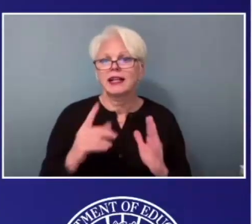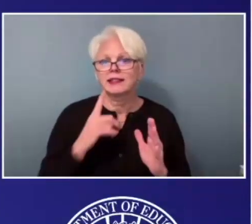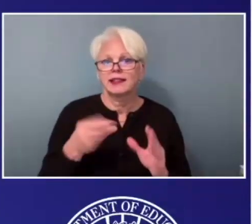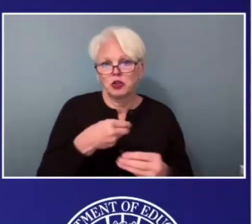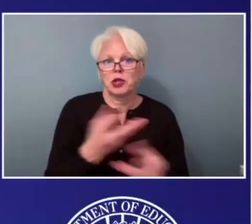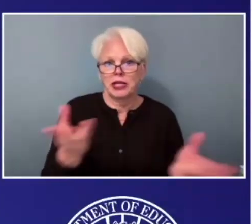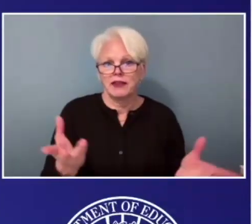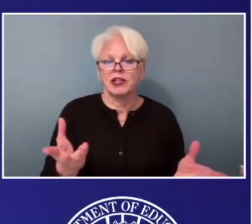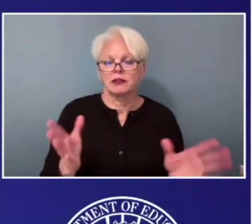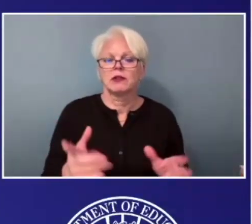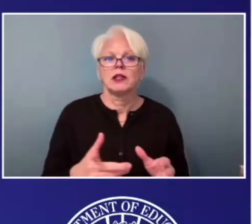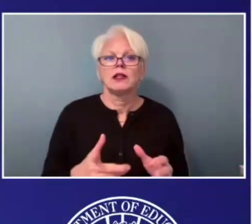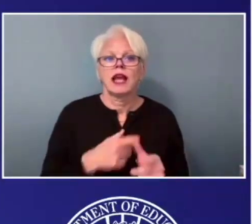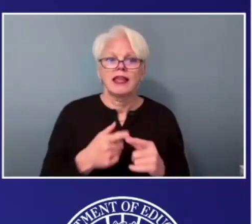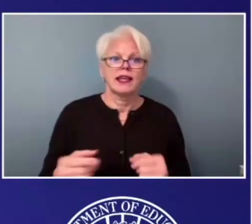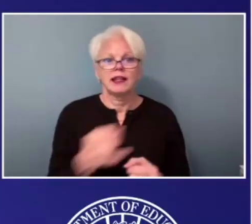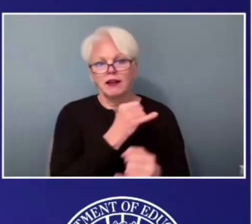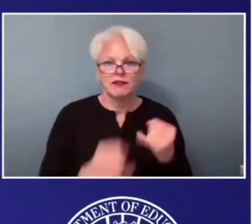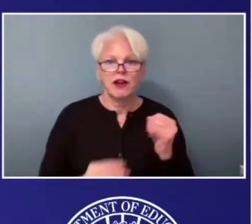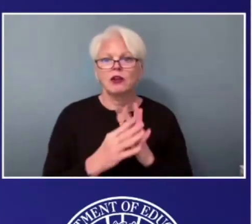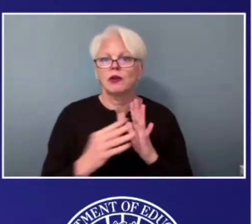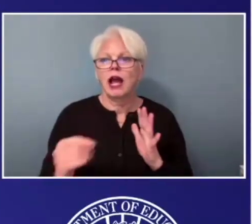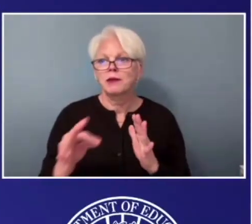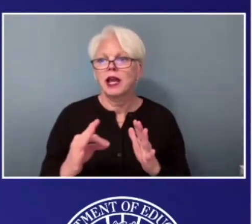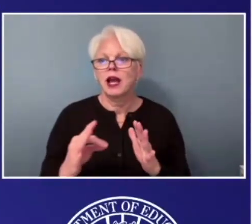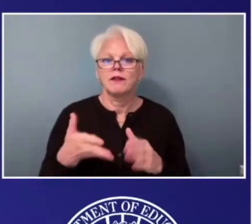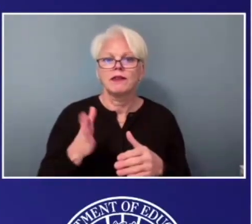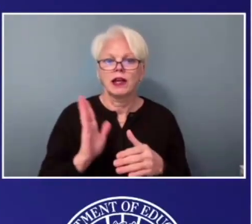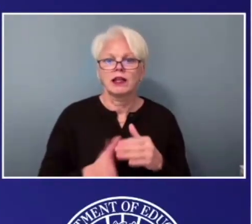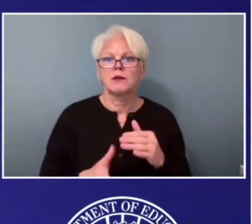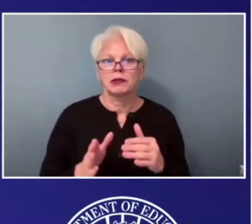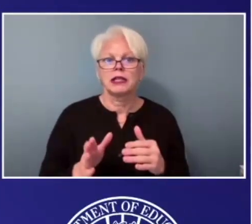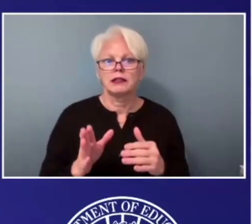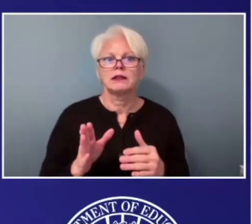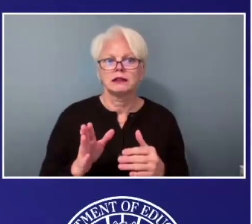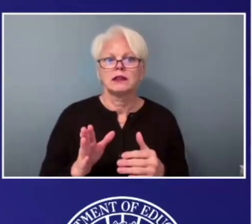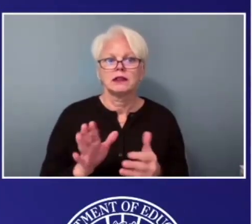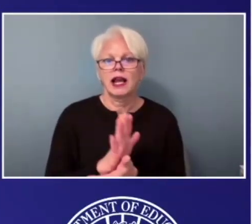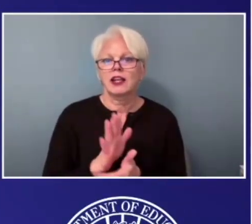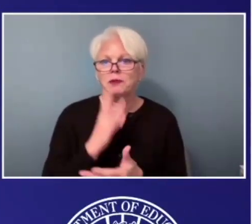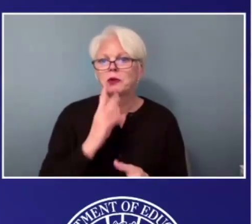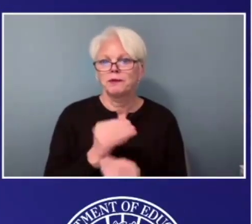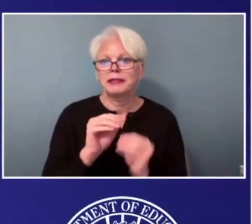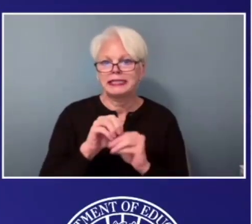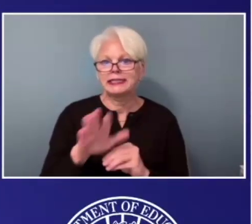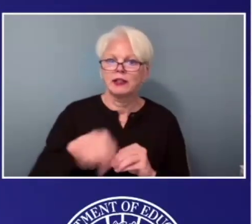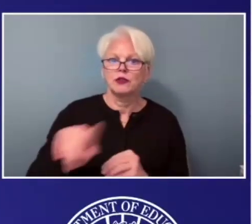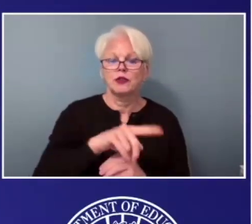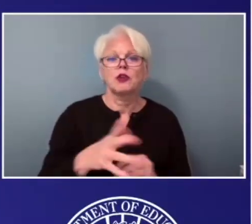And then a final copy of the complete document will then be sent to you. So we wanted to get everybody in agreement